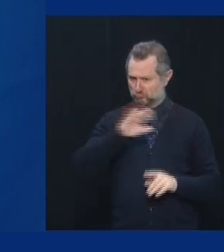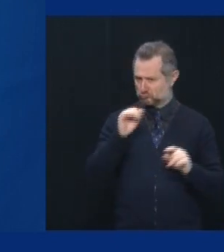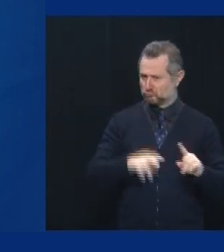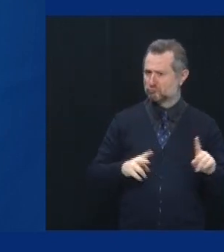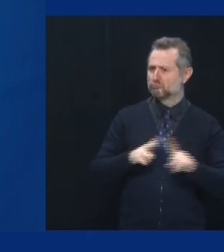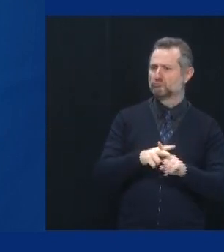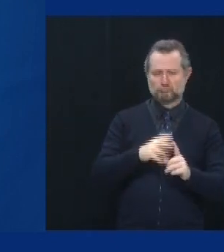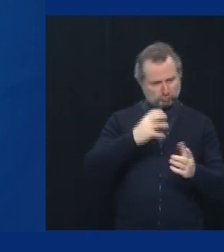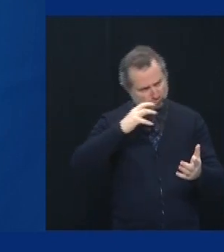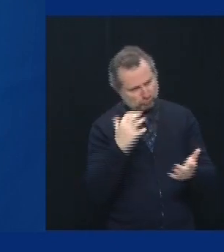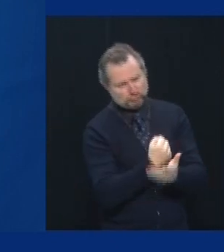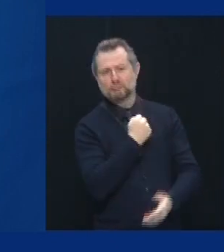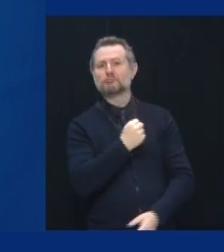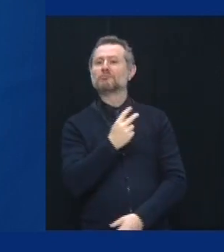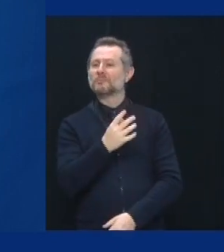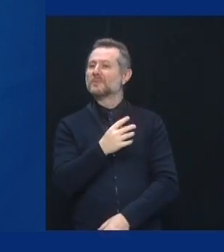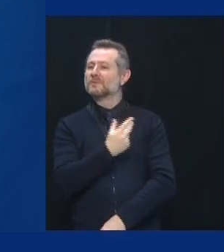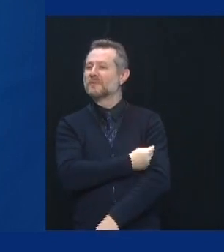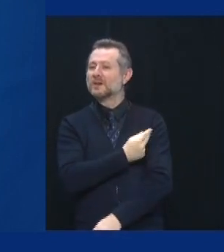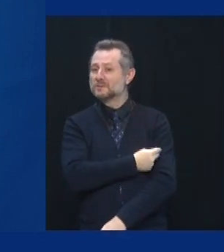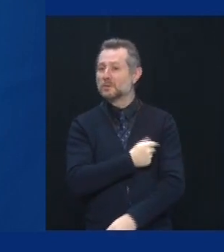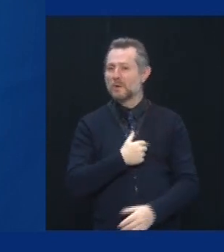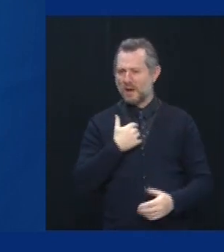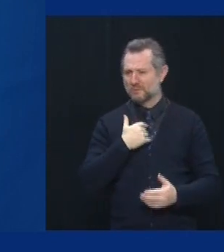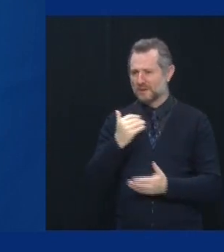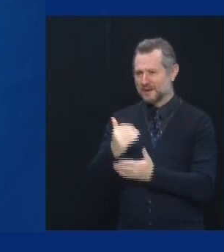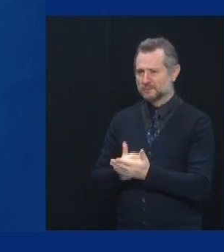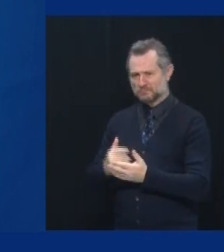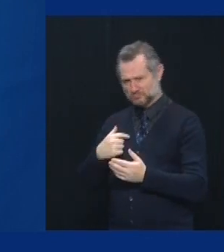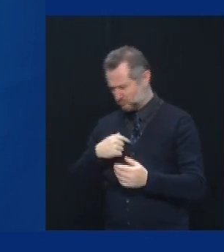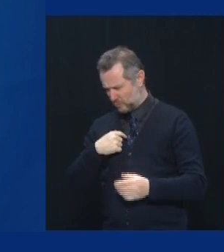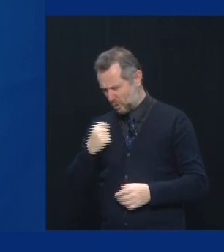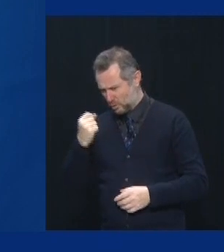WE NOW HAVE ABOUT HALF OF THE